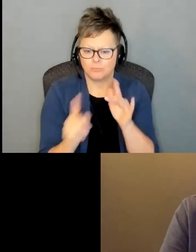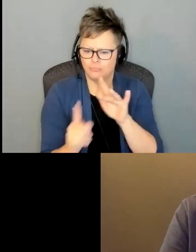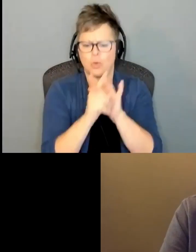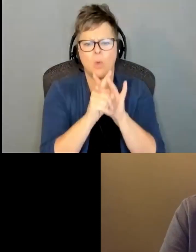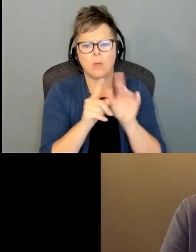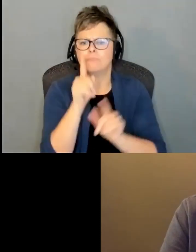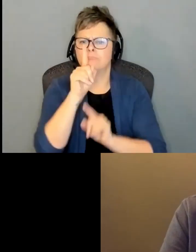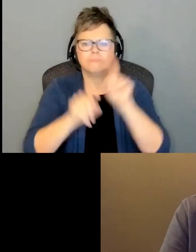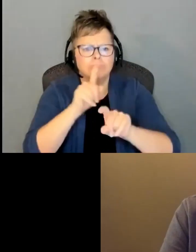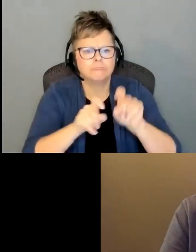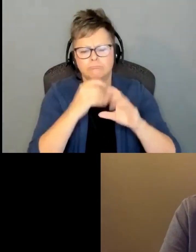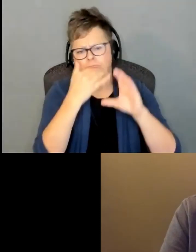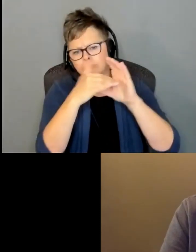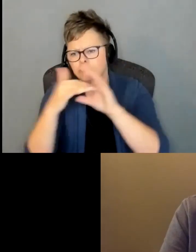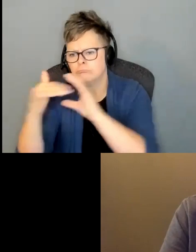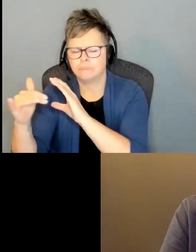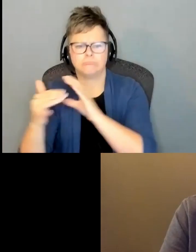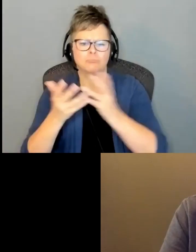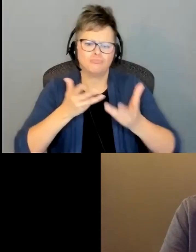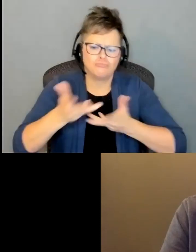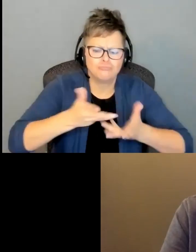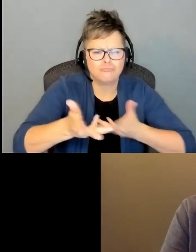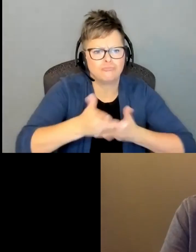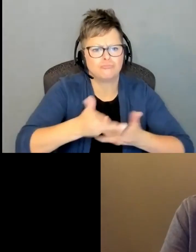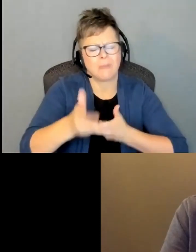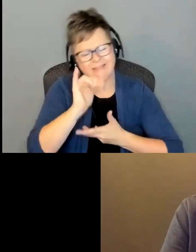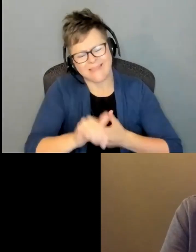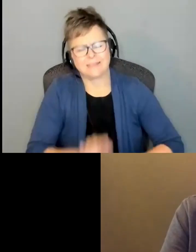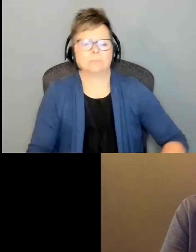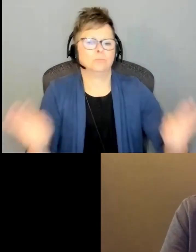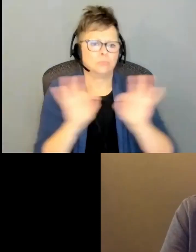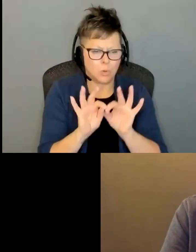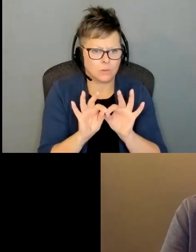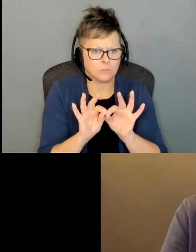question, send an email to pose what you are trying to get to.